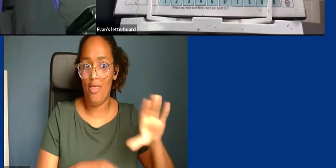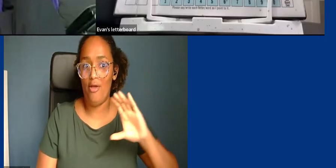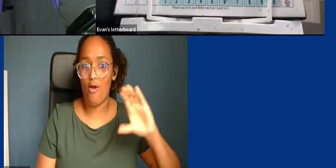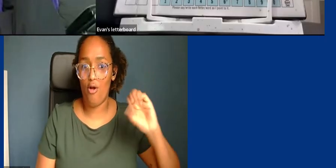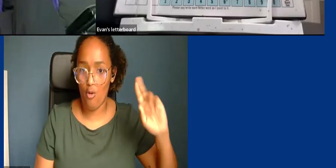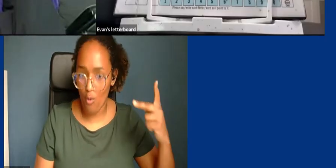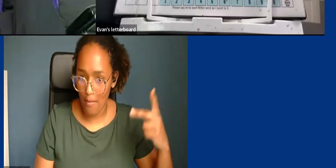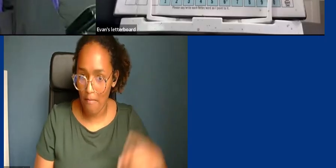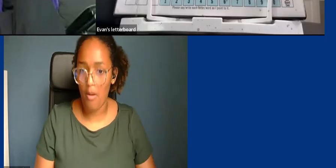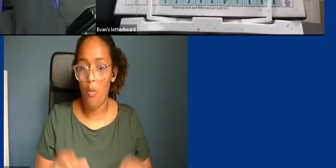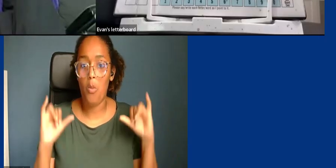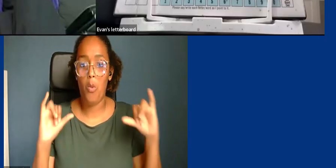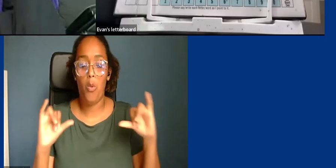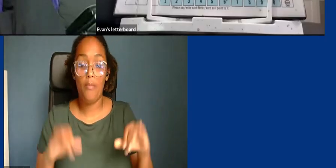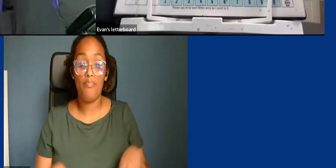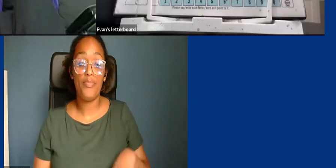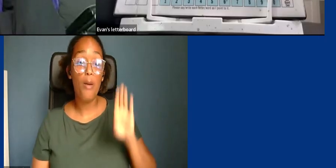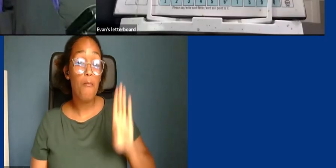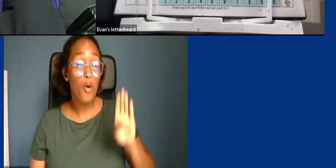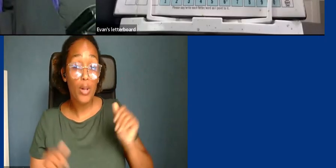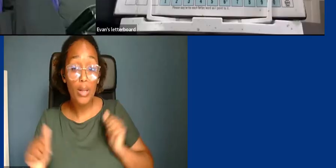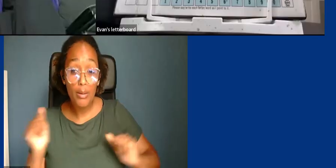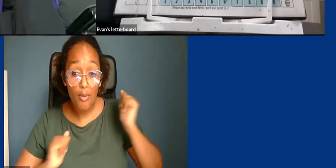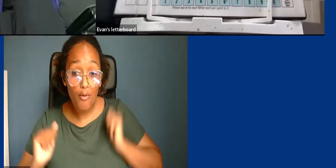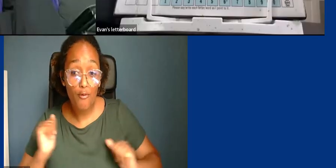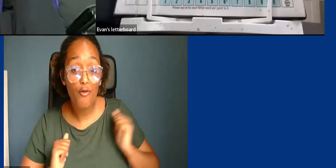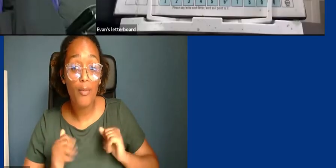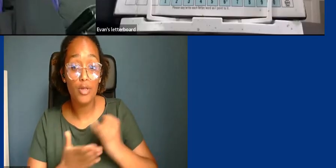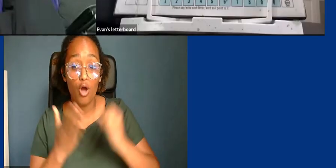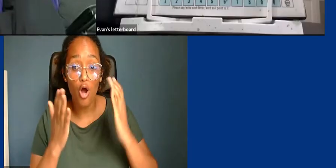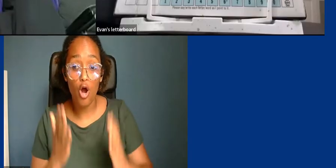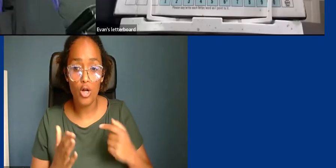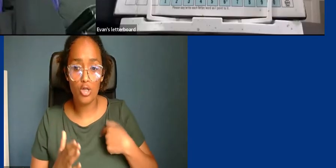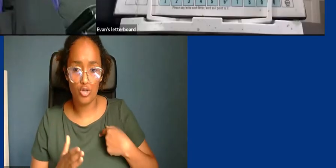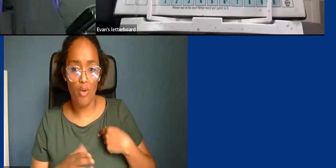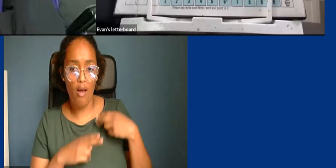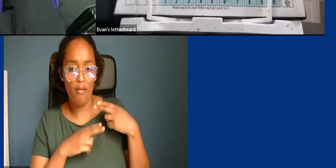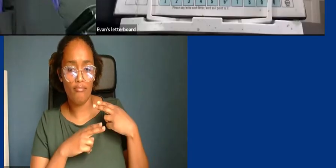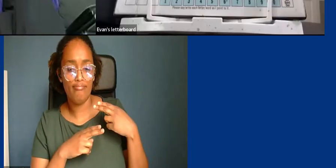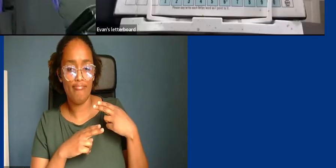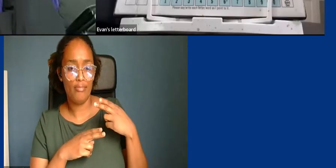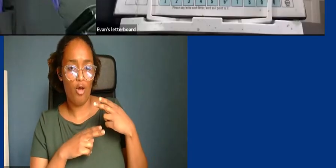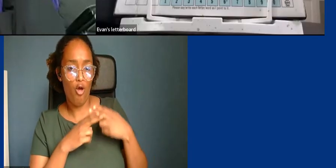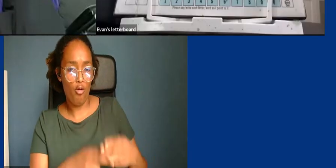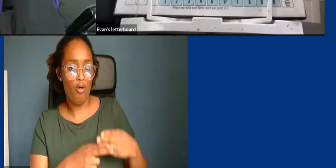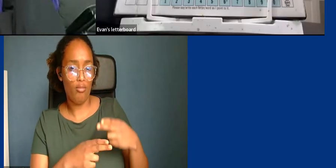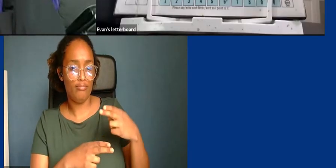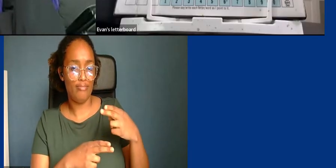names to protect their anonymity and privacy, received similar sentiments from the disabled community.